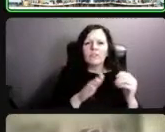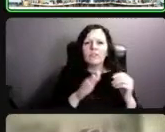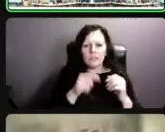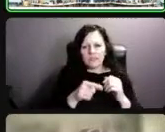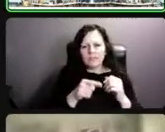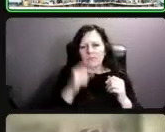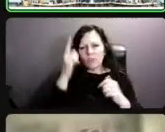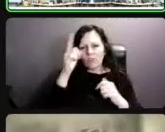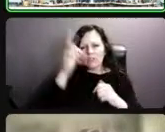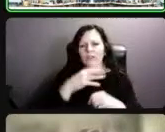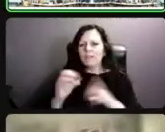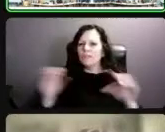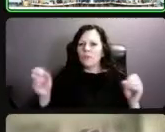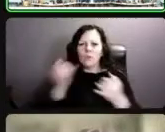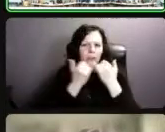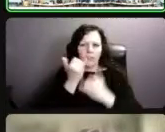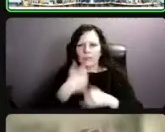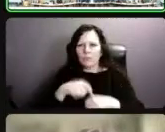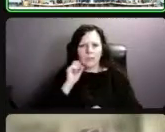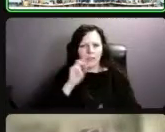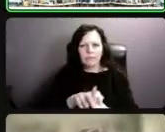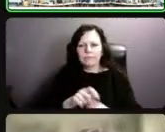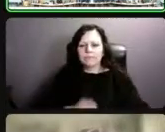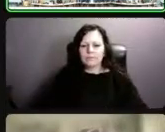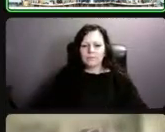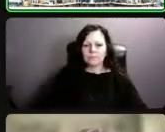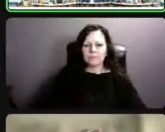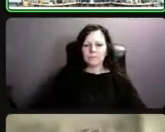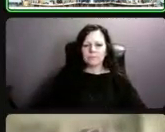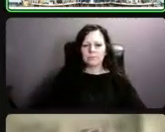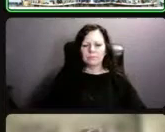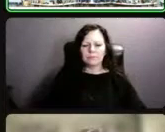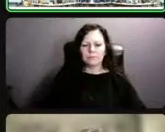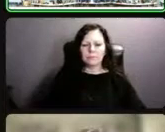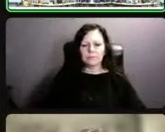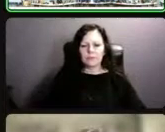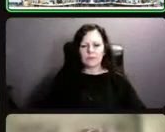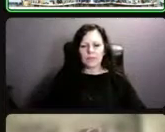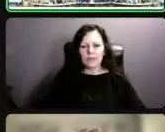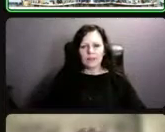THE MODEL AS SOLID METHODOLOGY